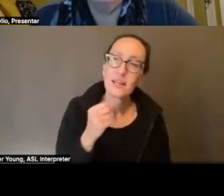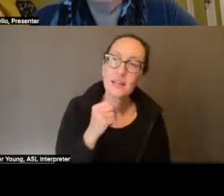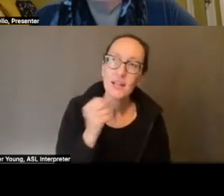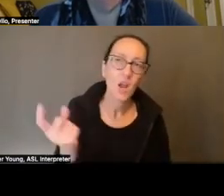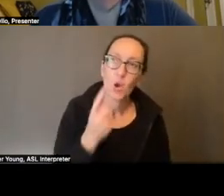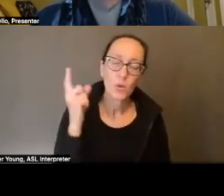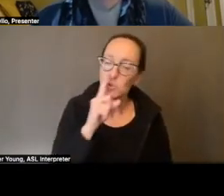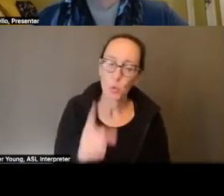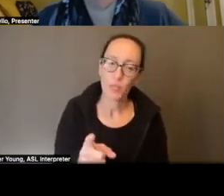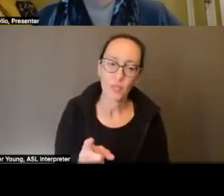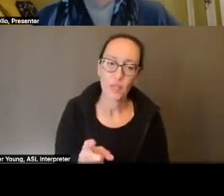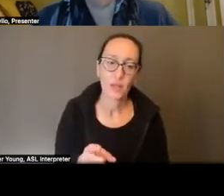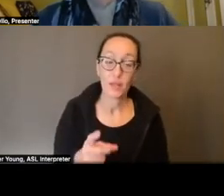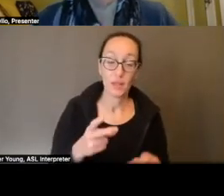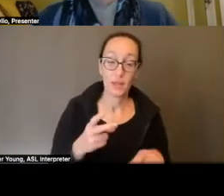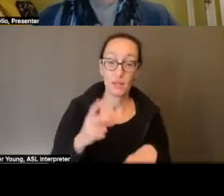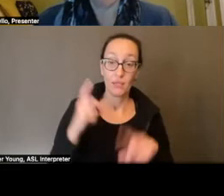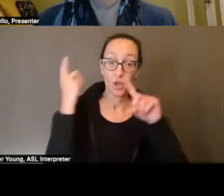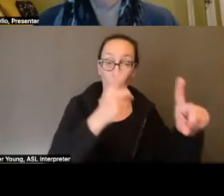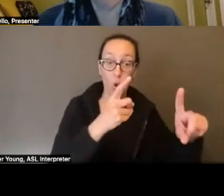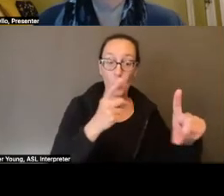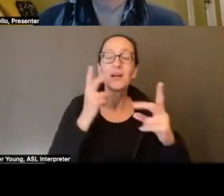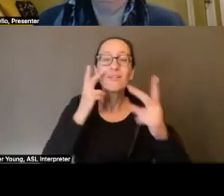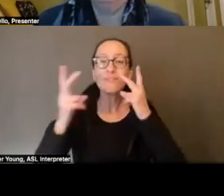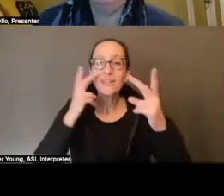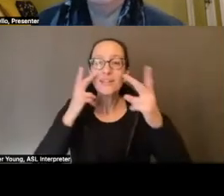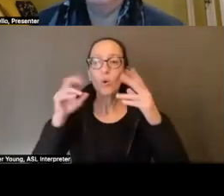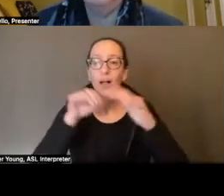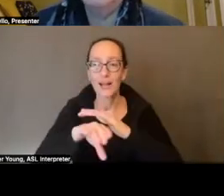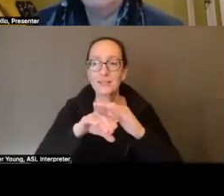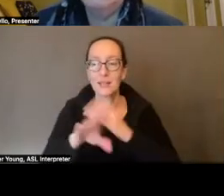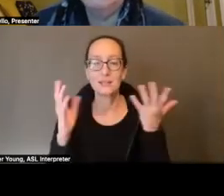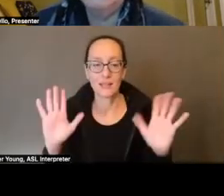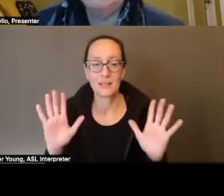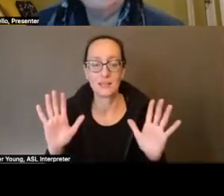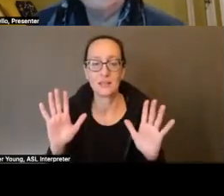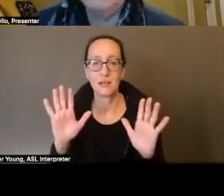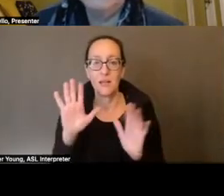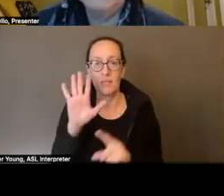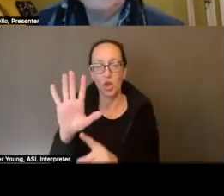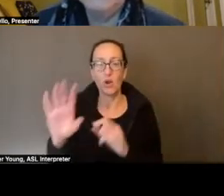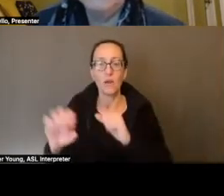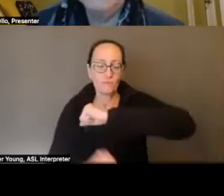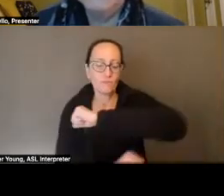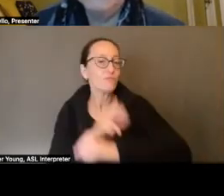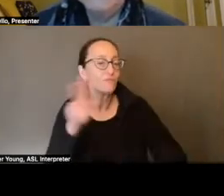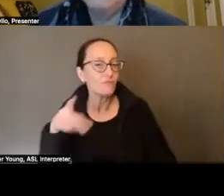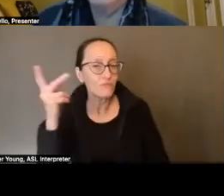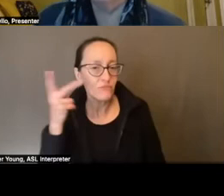The goal is visual access to the fundamental phonemic level of language.